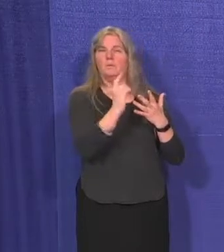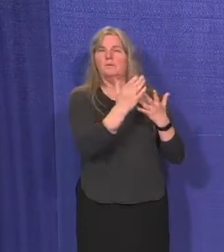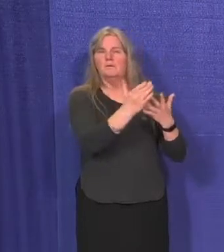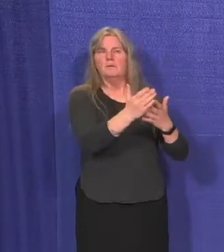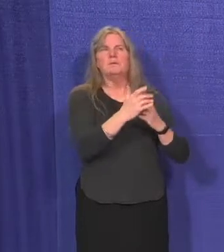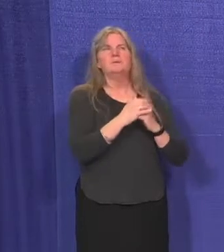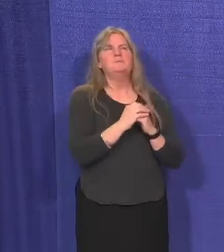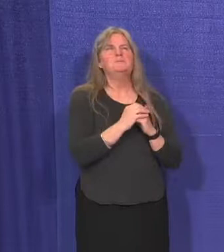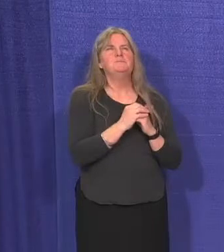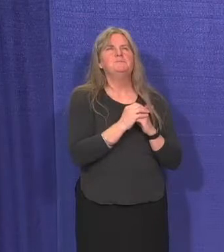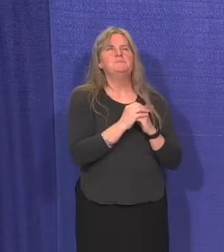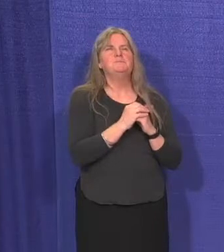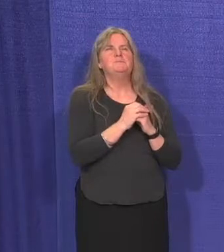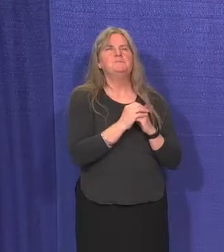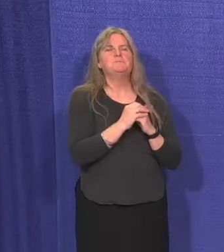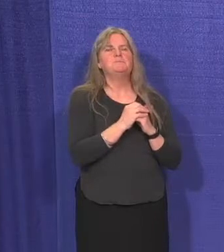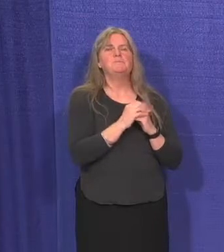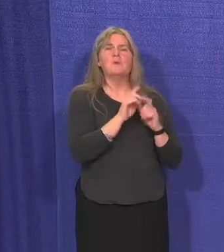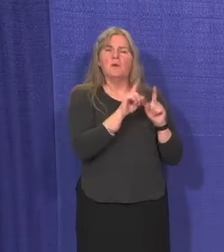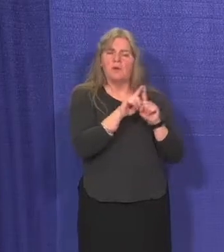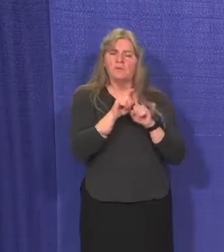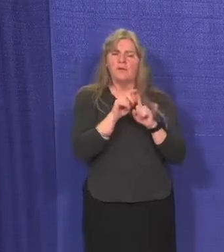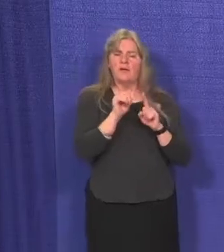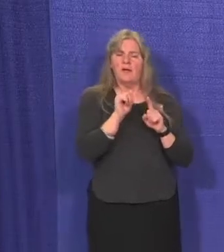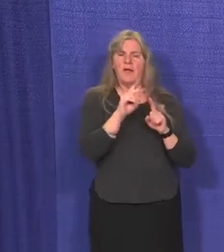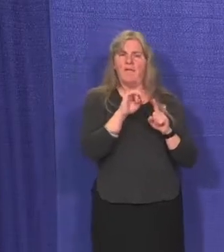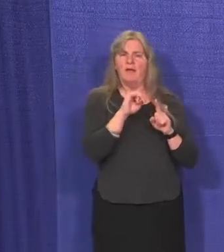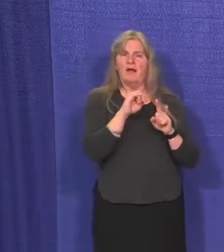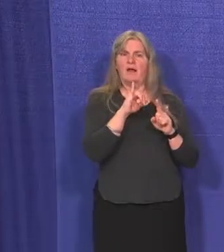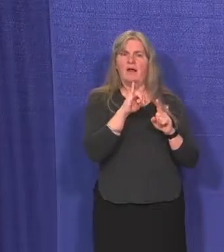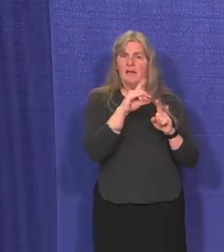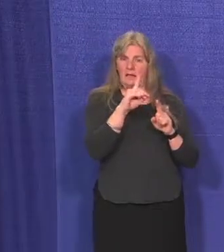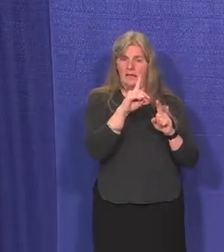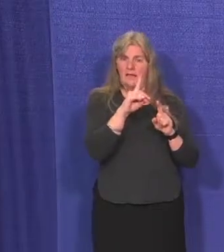looking at these other areas for